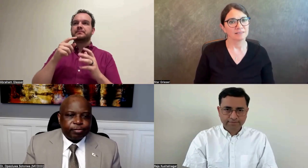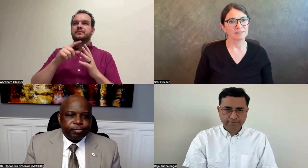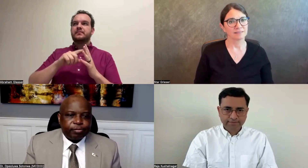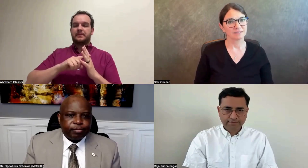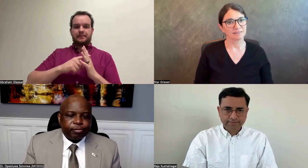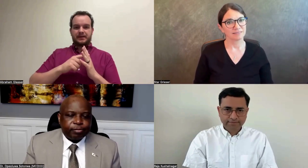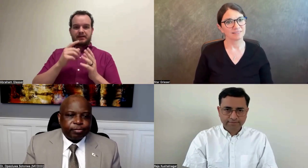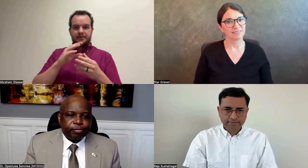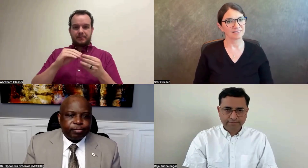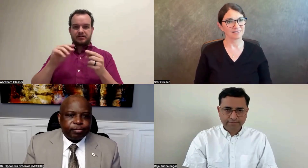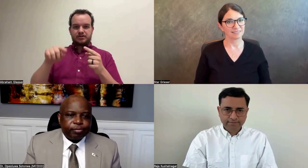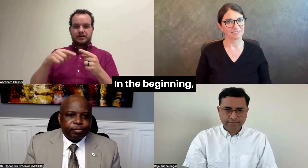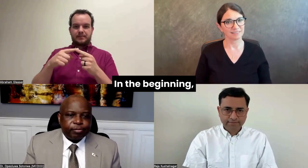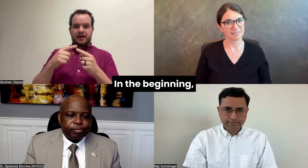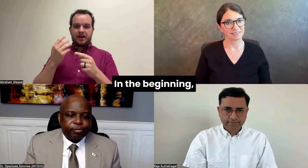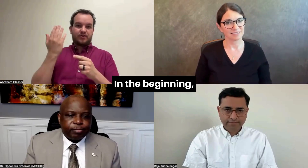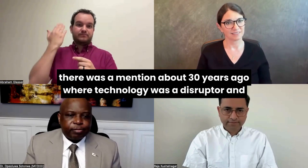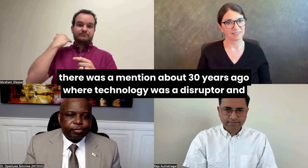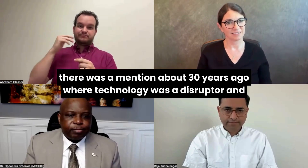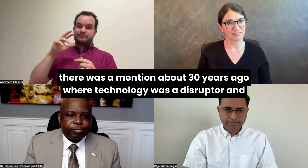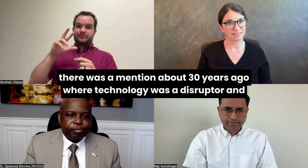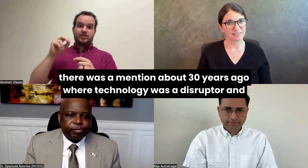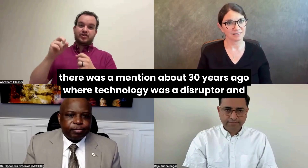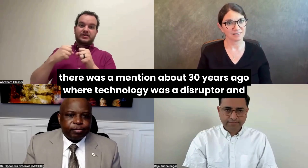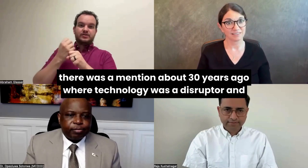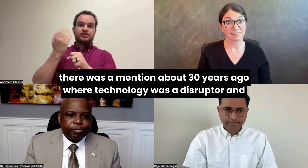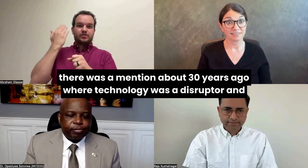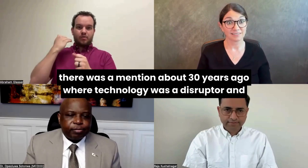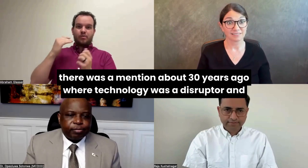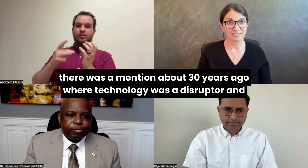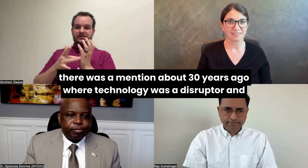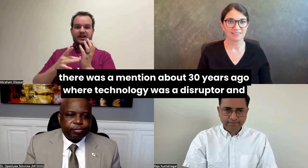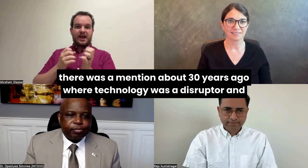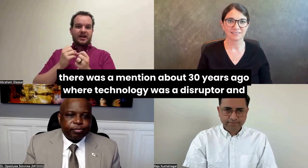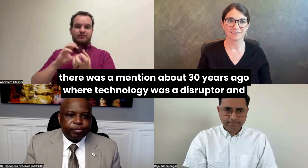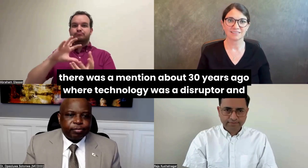In the beginning, there was a mention about 30 years ago where technology was a disruptor and